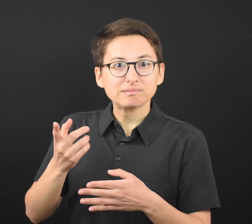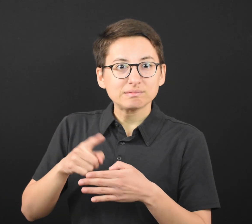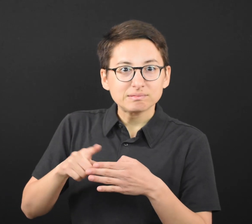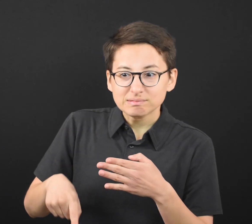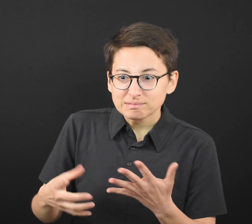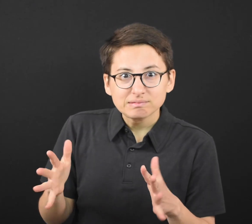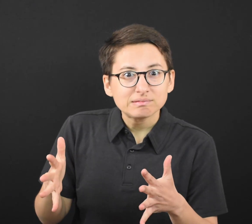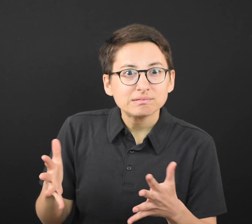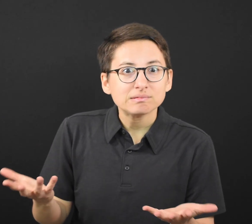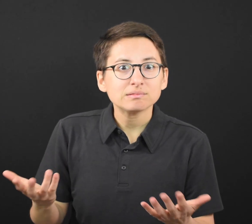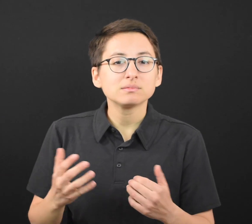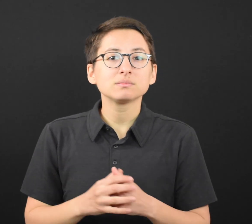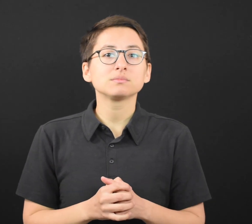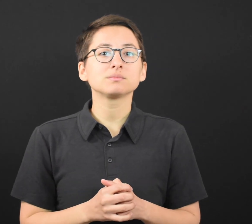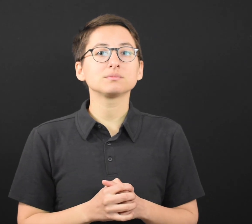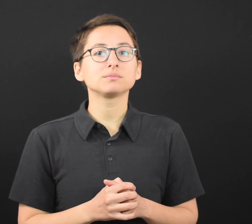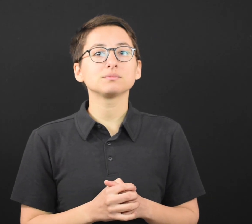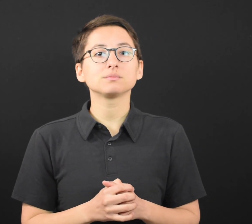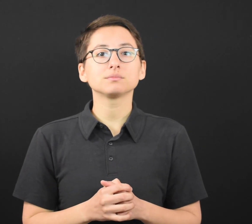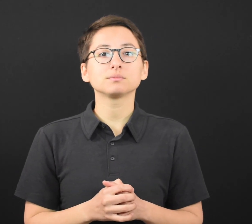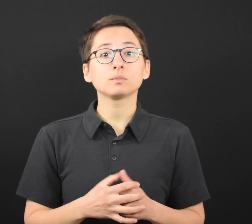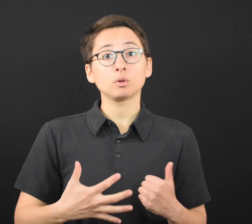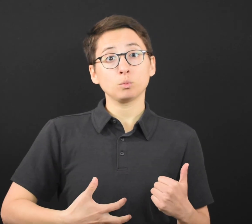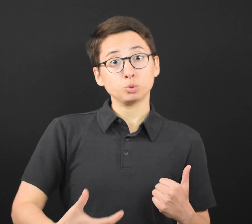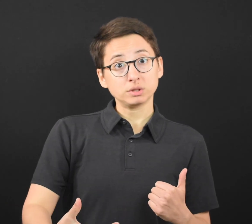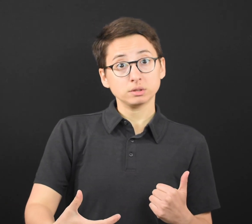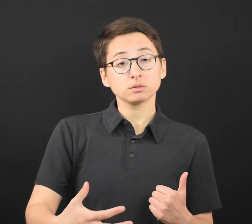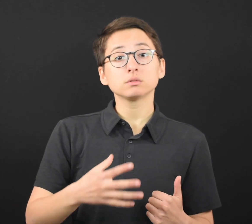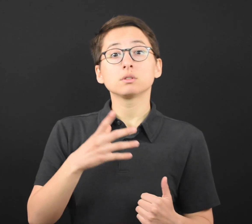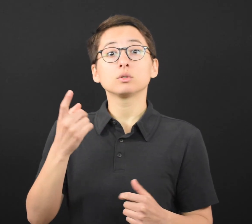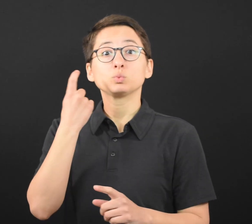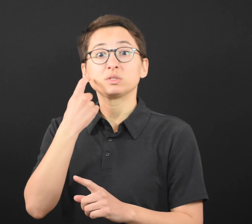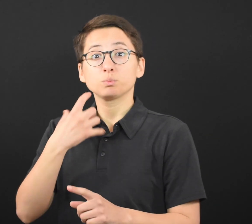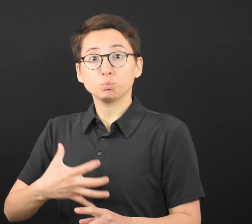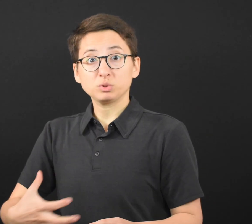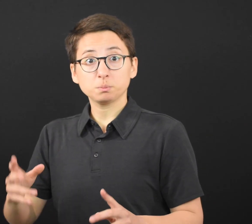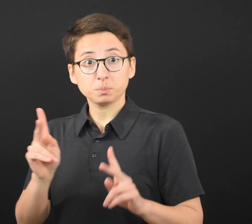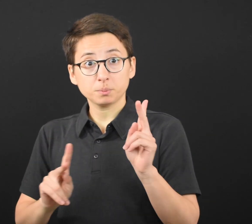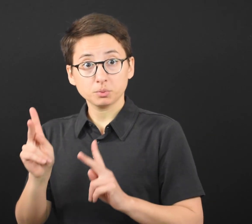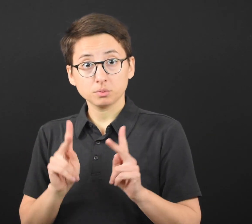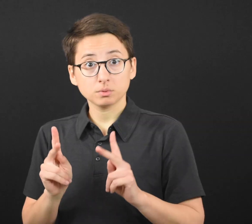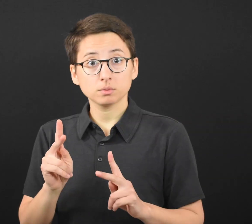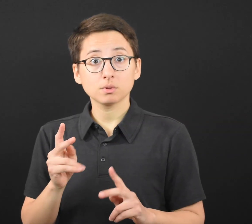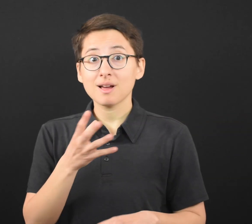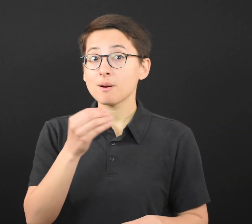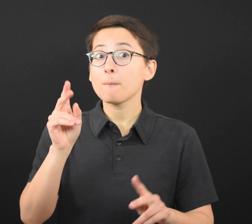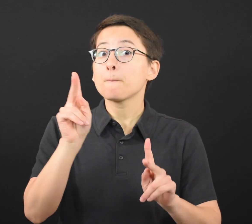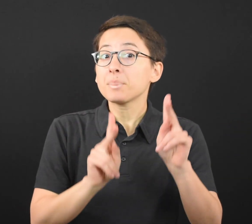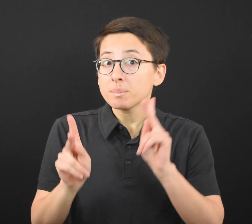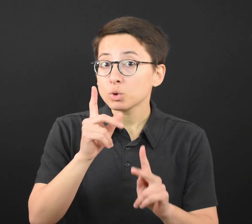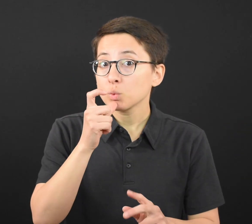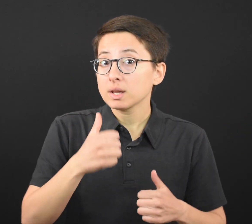● Pregnant and recently pregnant people and people who live with